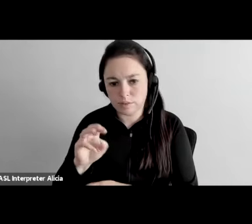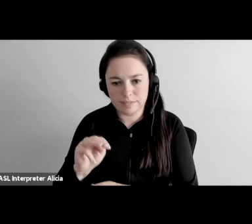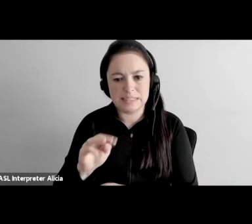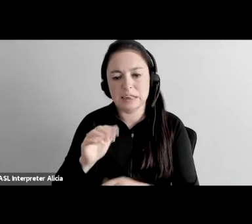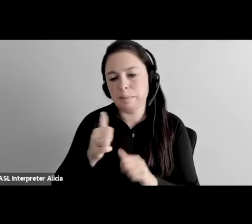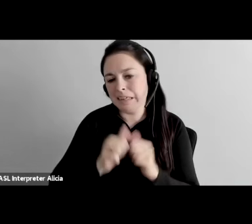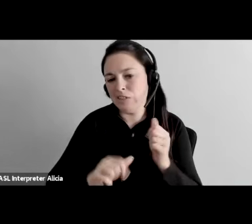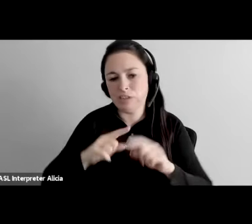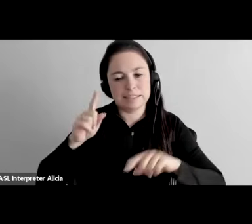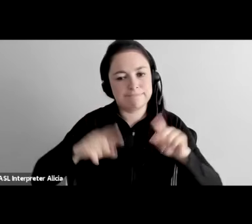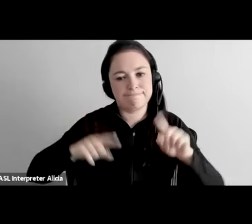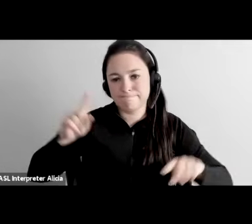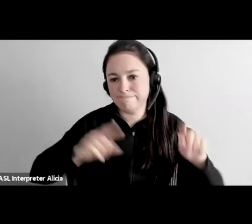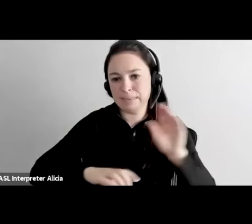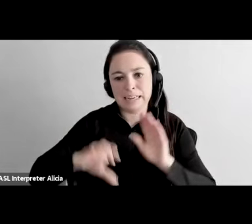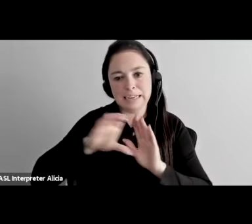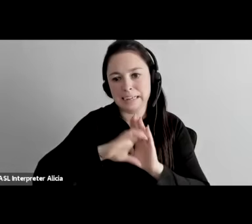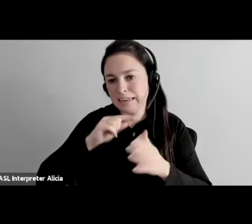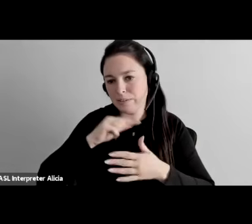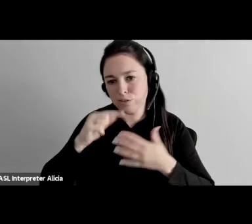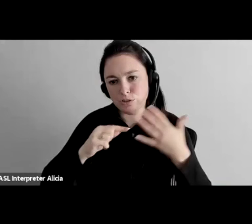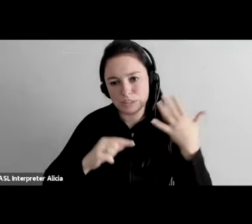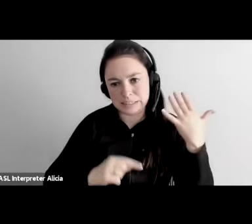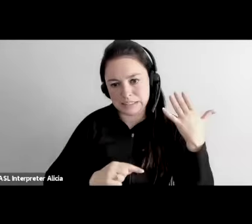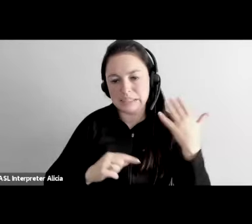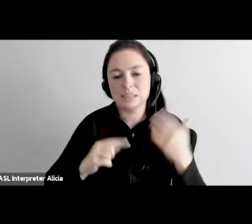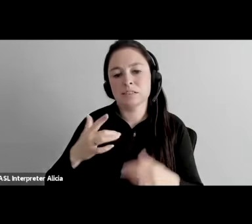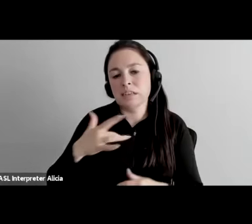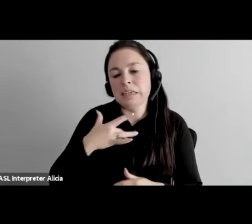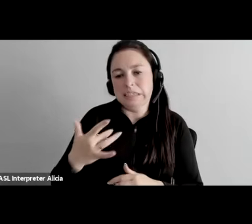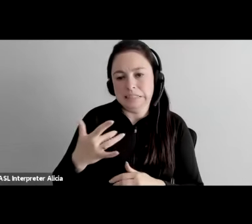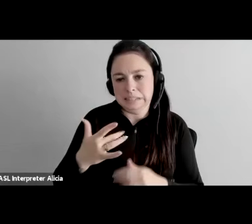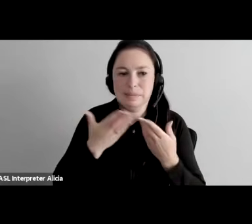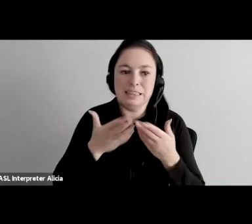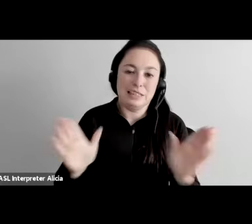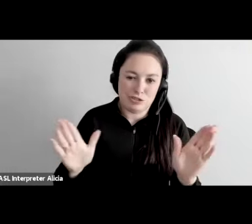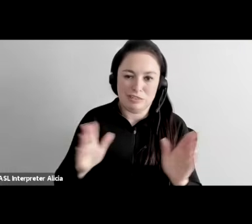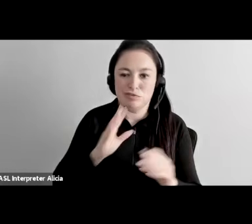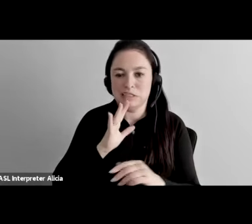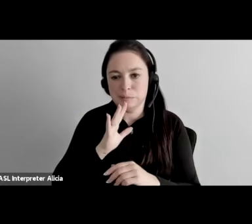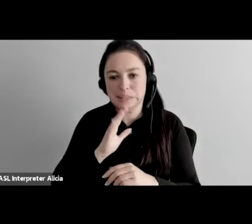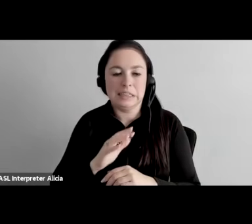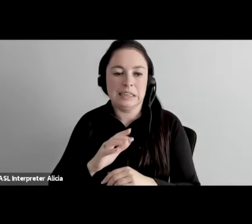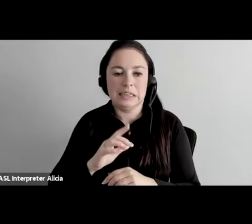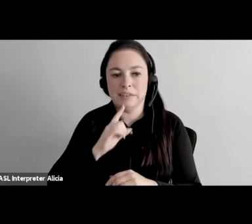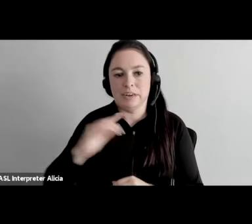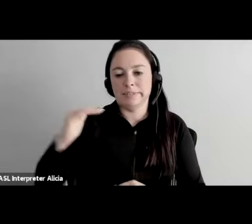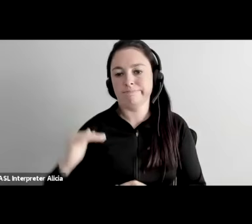Dwarfism causes short stature, and generally it means that they will not reach an adult height,